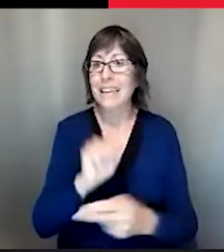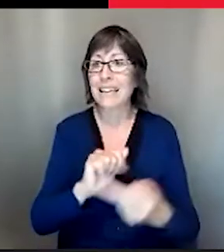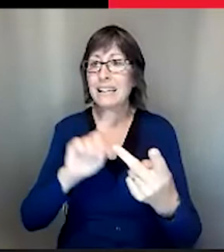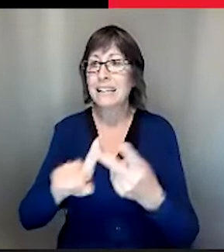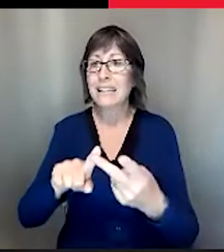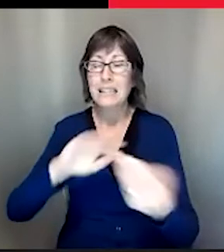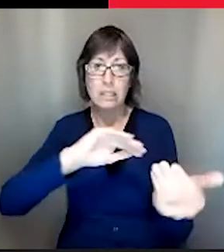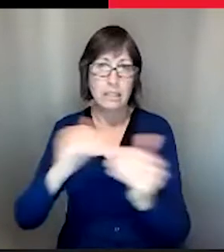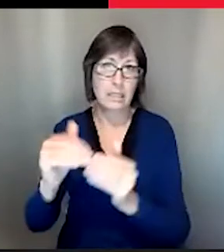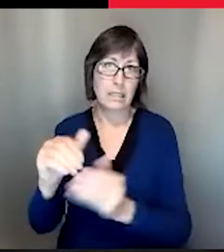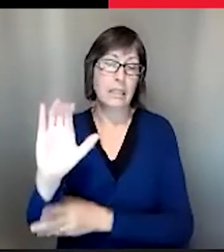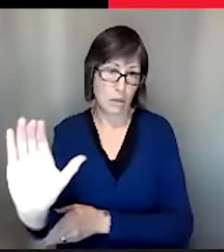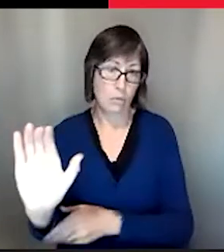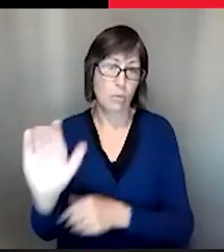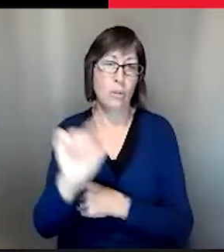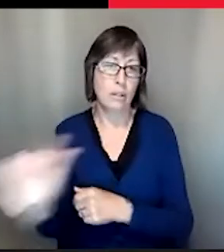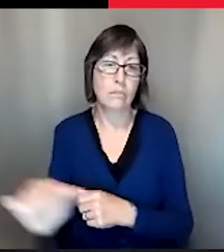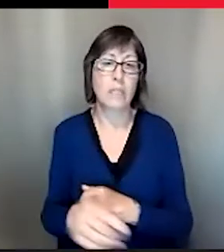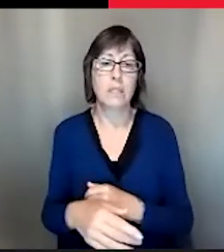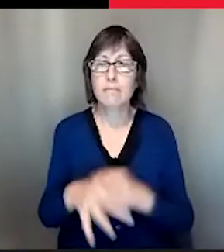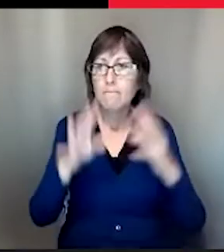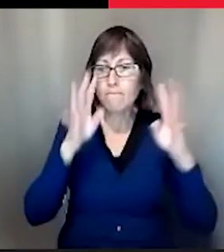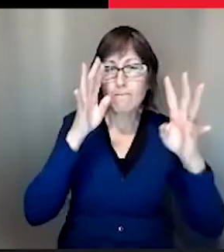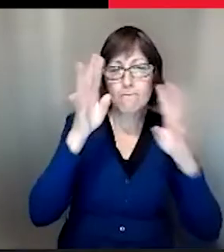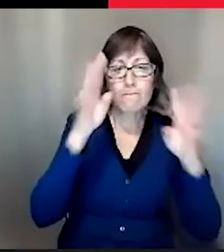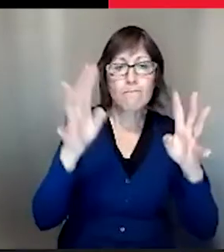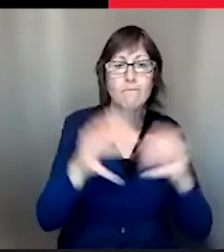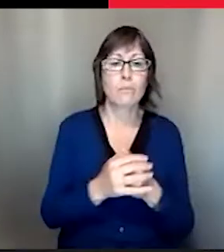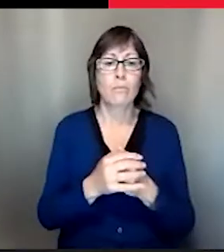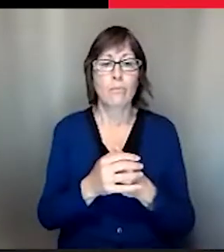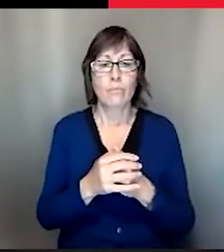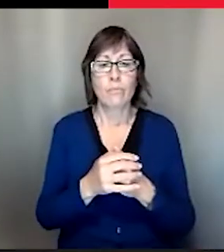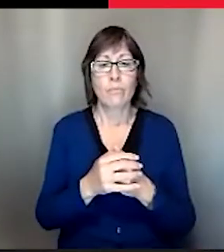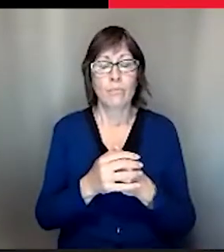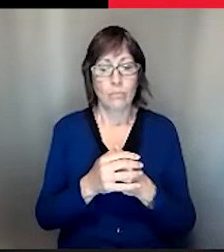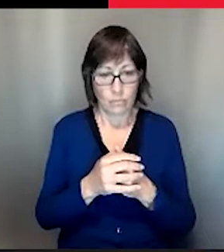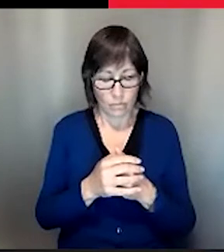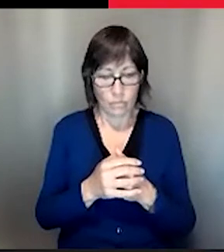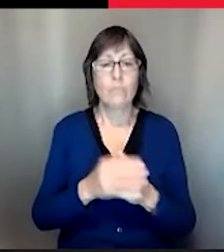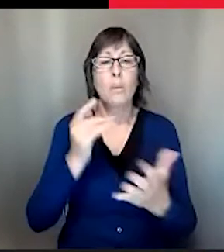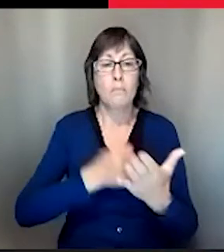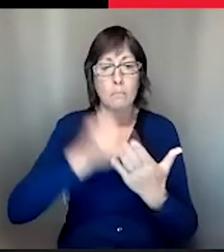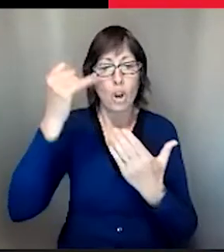a thematic concept that considers the multiple contexts of Calgary, and the communities in